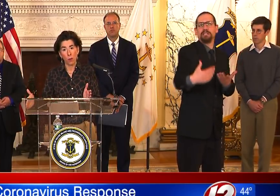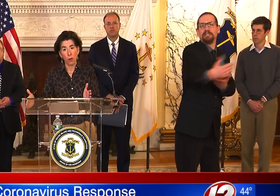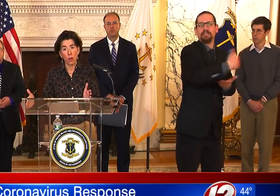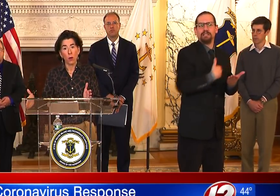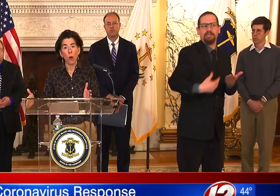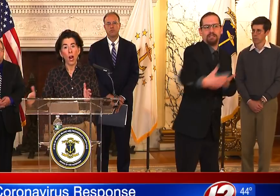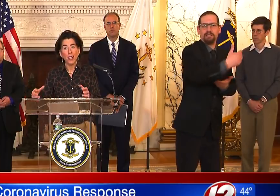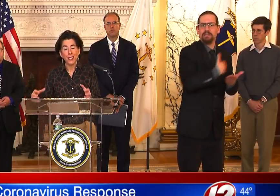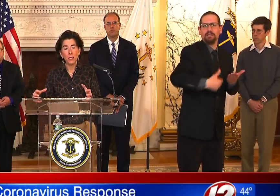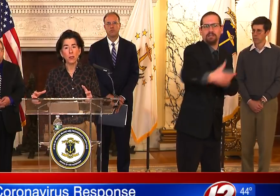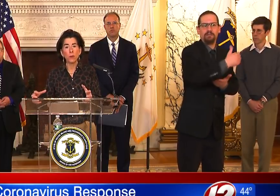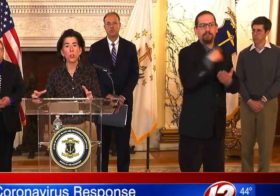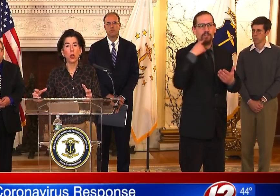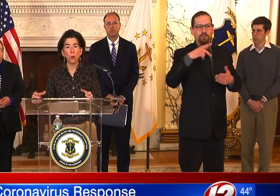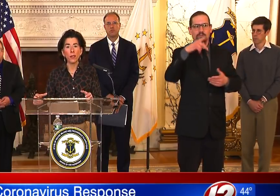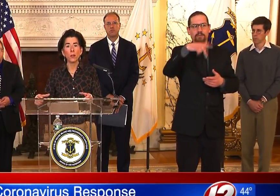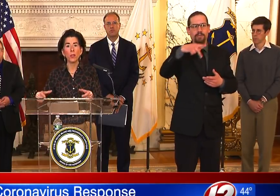ASKING YOU, DIRECTING YOU TO FOLLOW THE RULES AROUND SOCIAL DISTANCING.